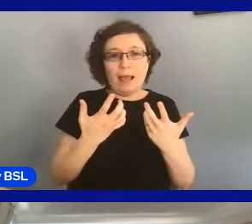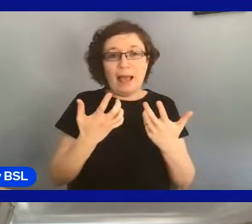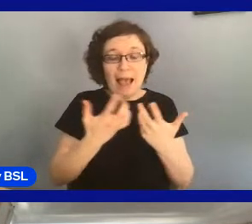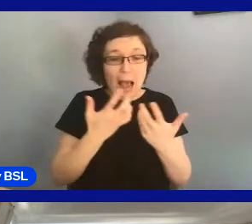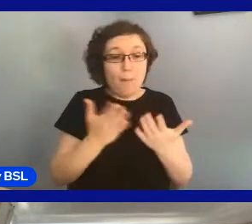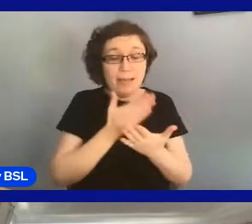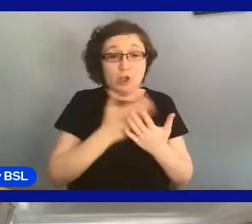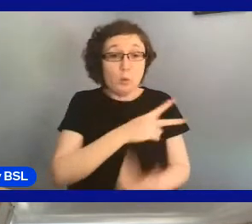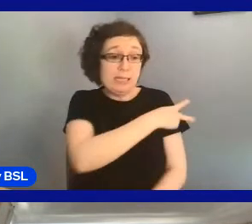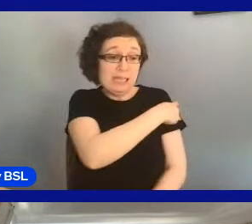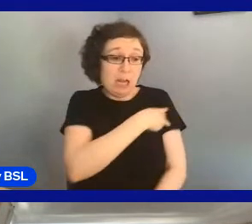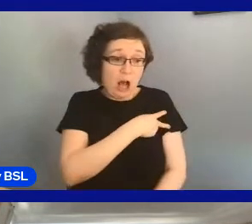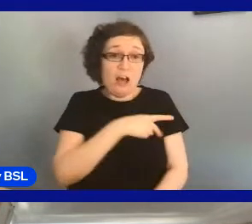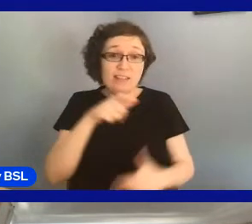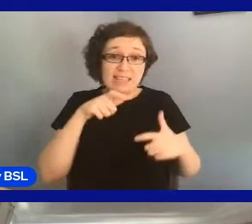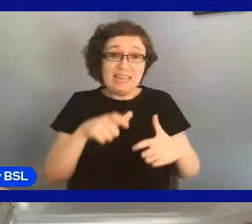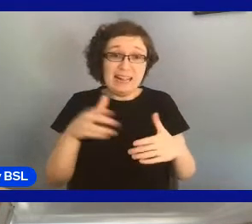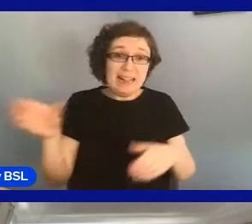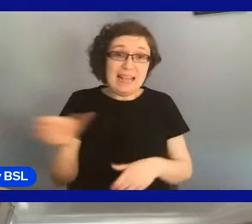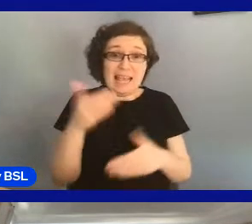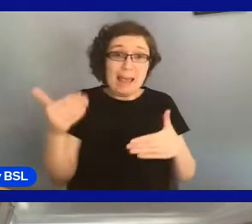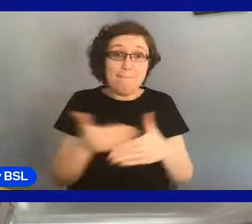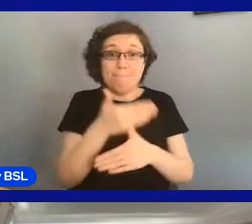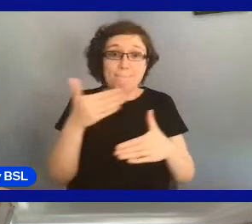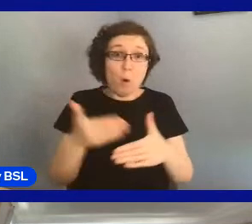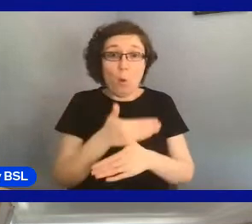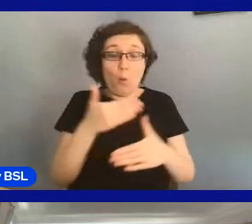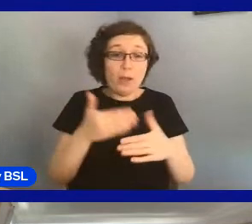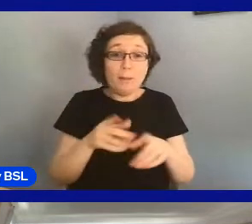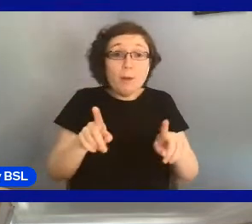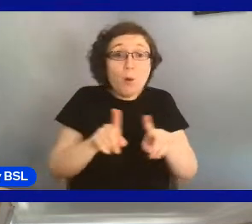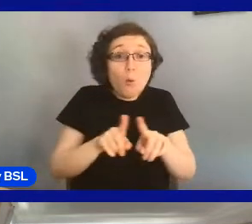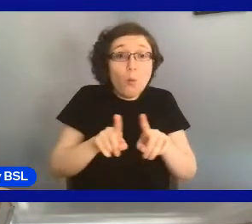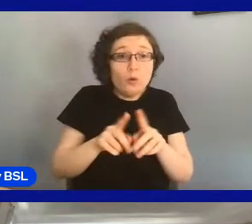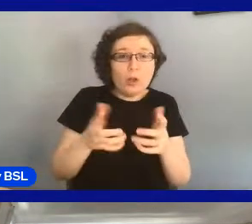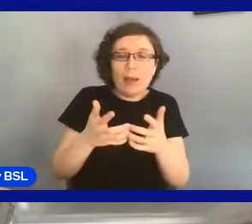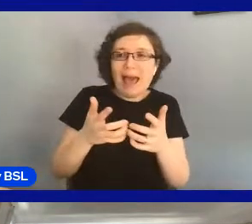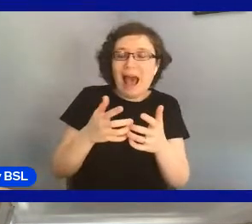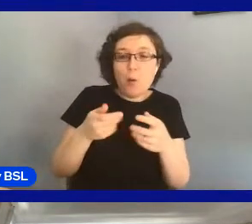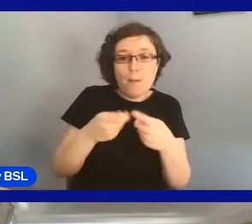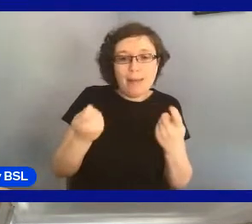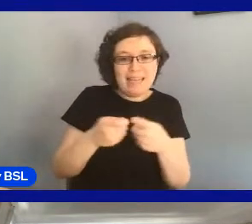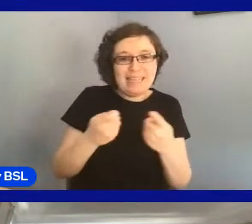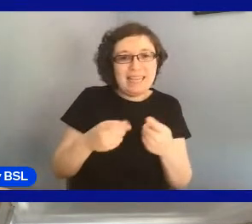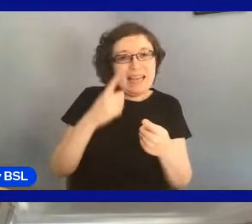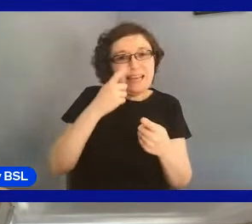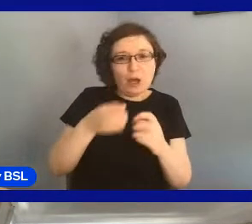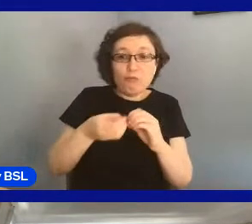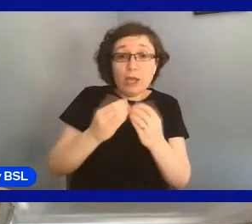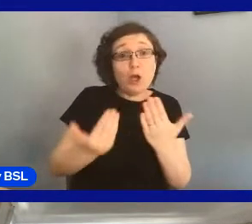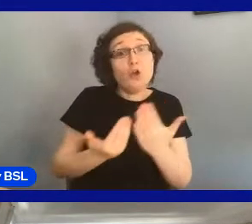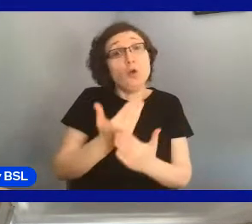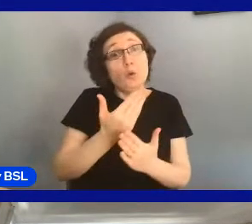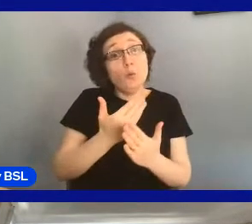employed, but also be able to work on how Crack can create a new business model through this as well.